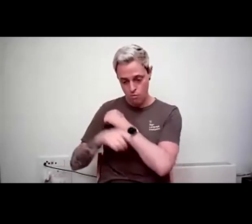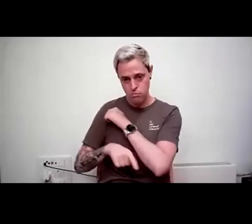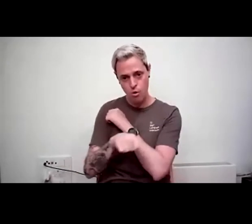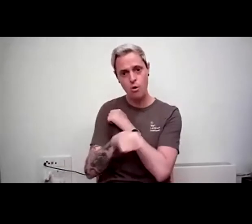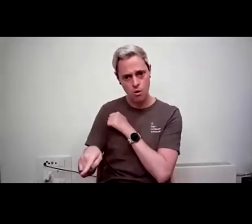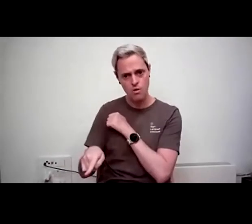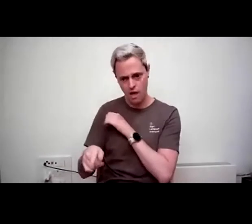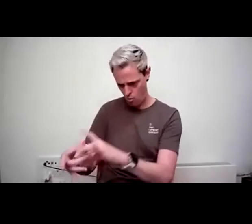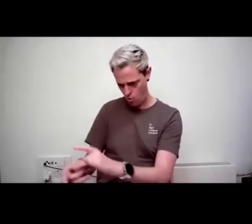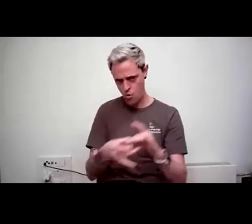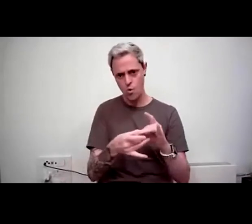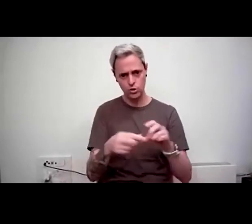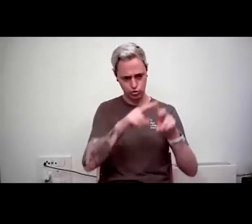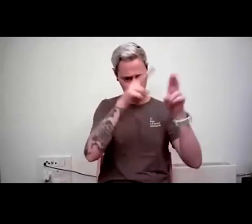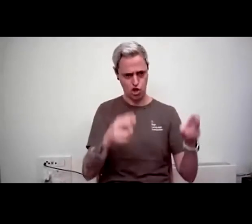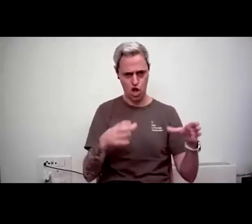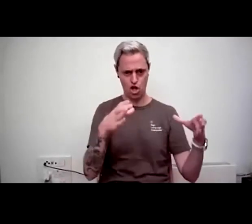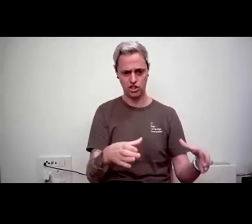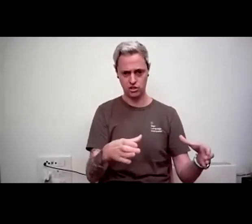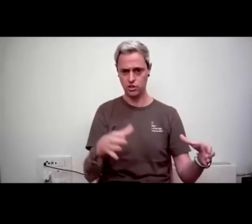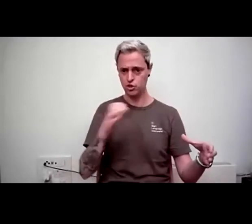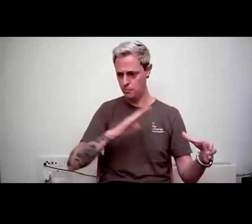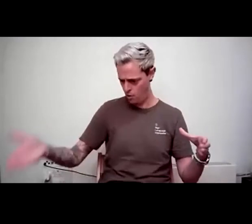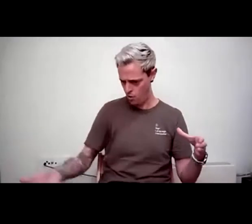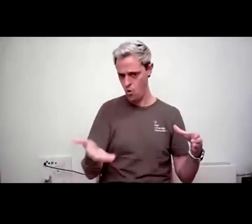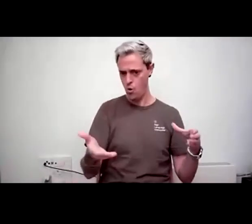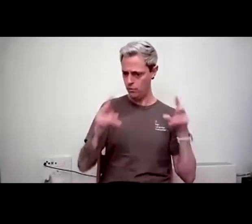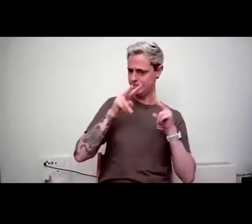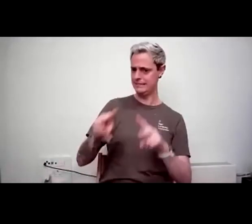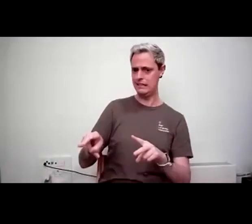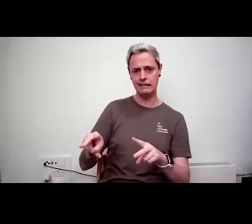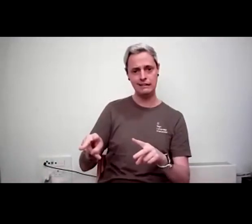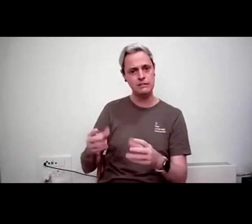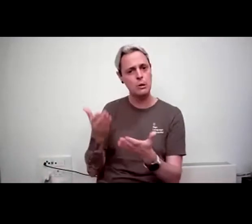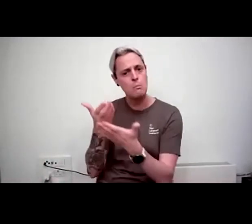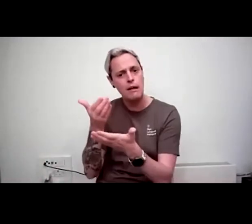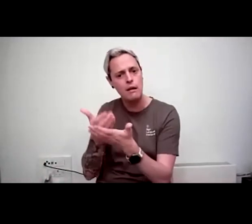a badge of honour to be carried up front. For example, when a group of beggars was ostentatiously part of the